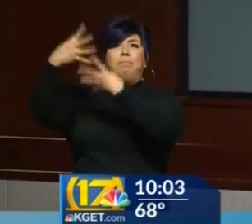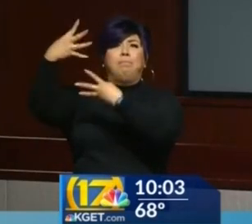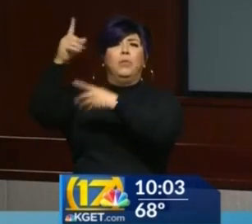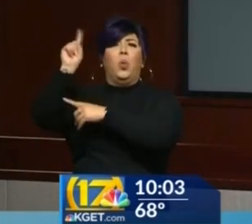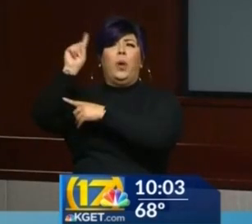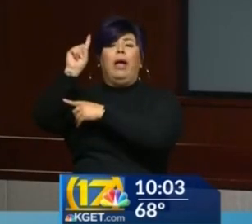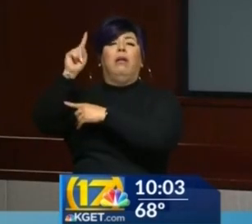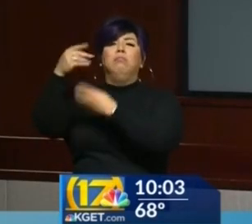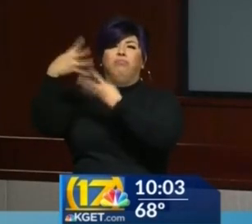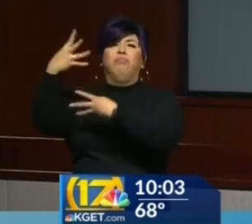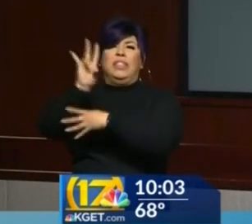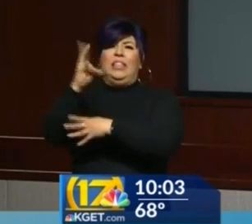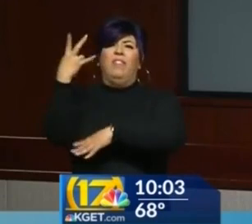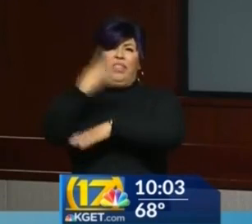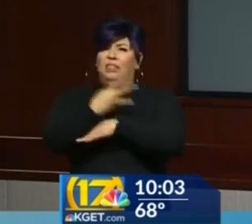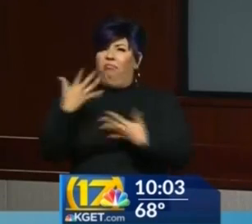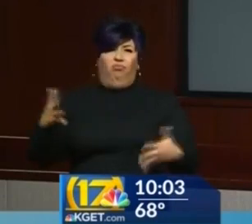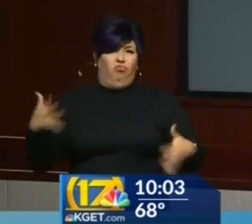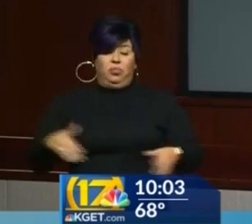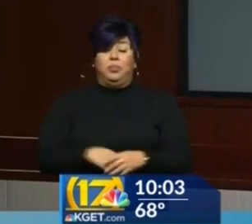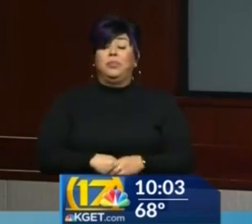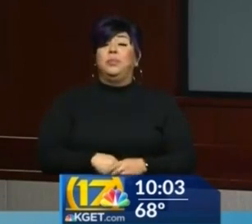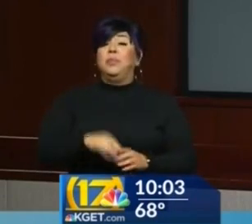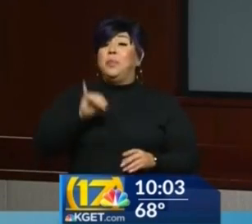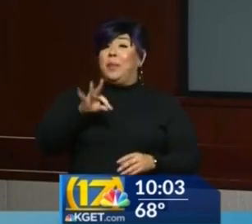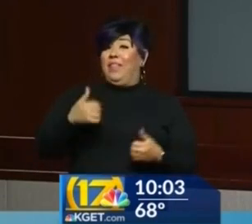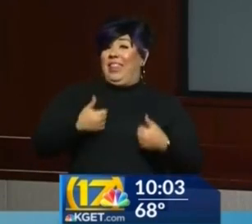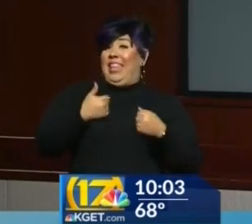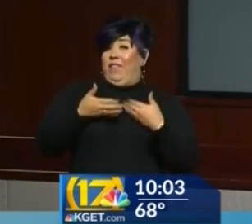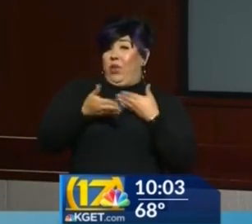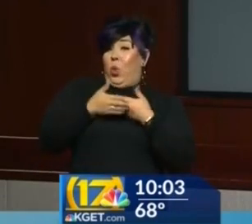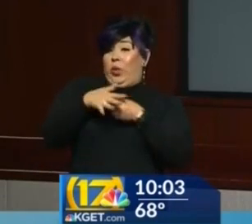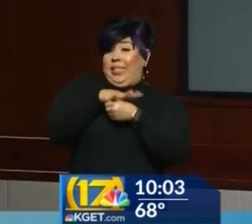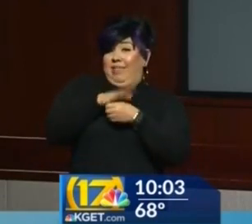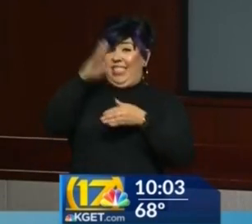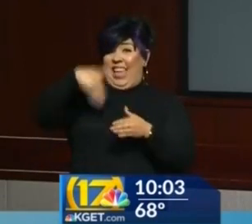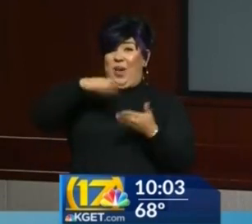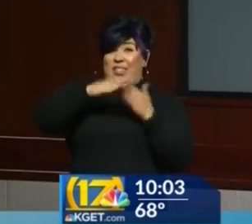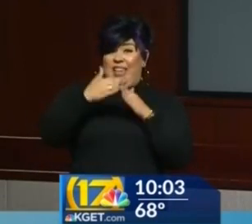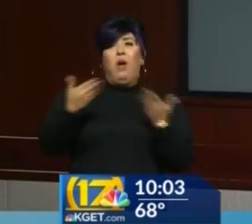OF RSI TESTING LOCATIONS MAY NOT DISPLAY YET IT ONLY SHOWS